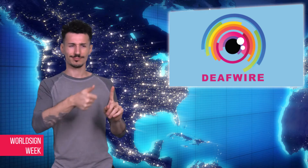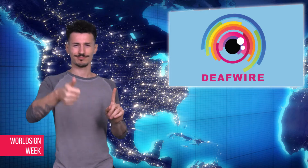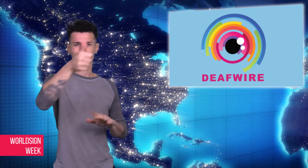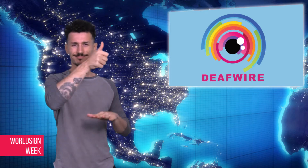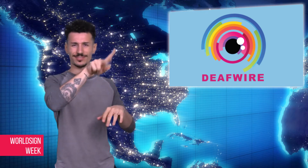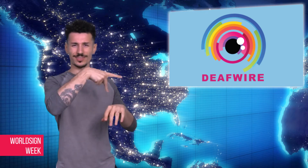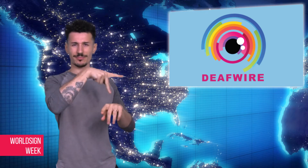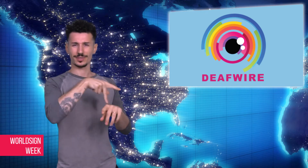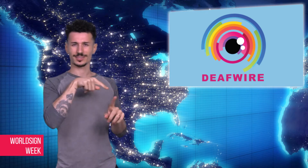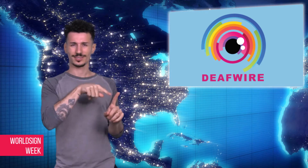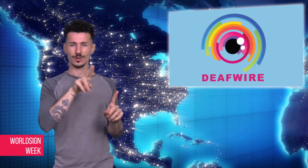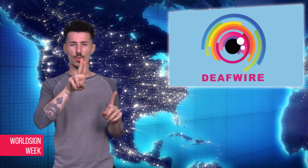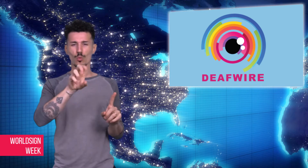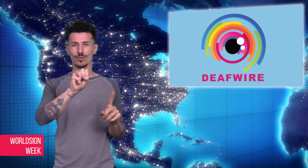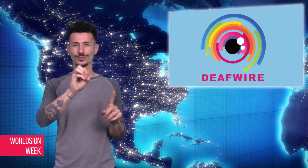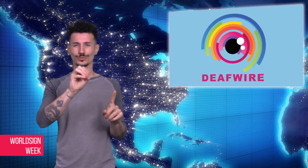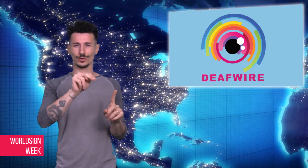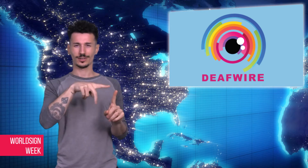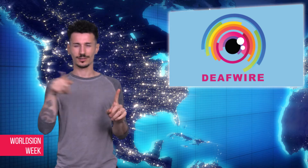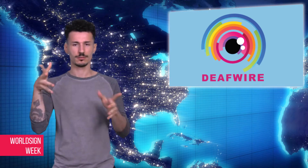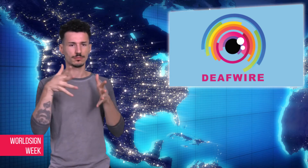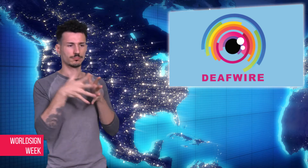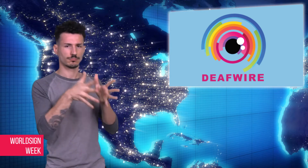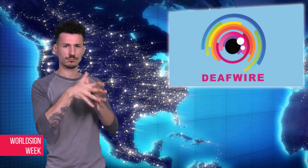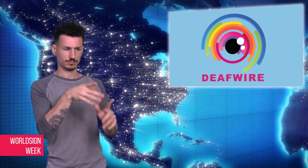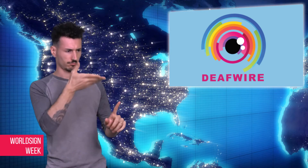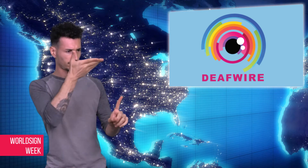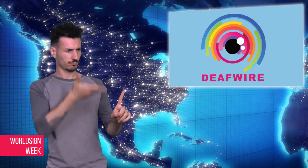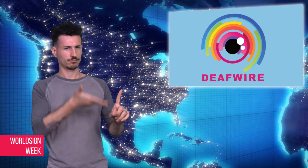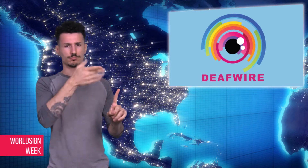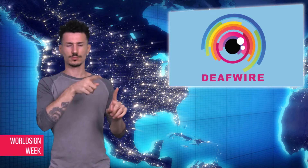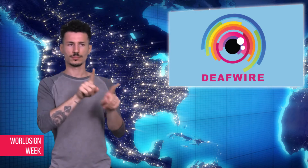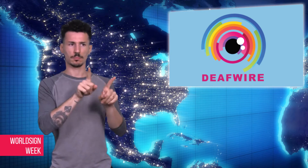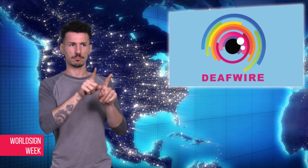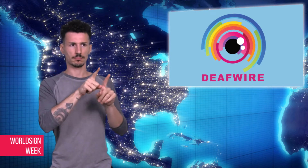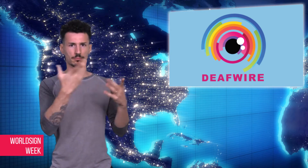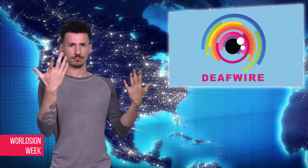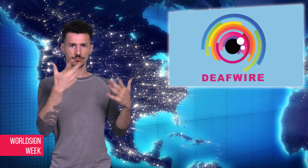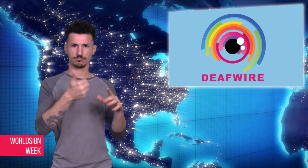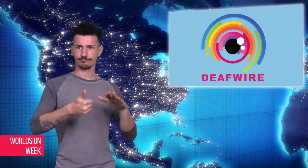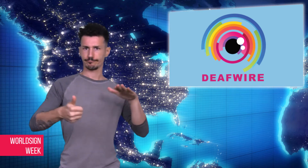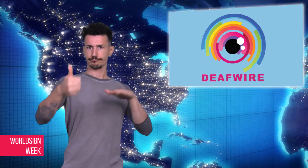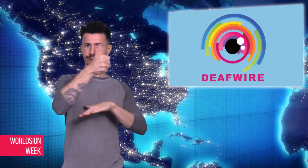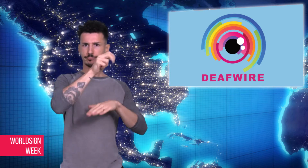paramount that she refrain from